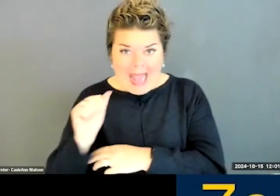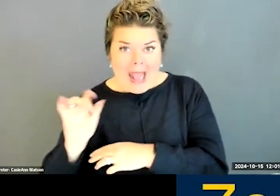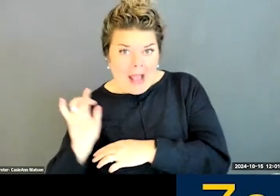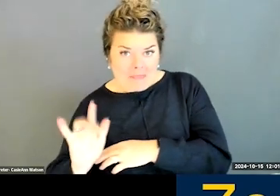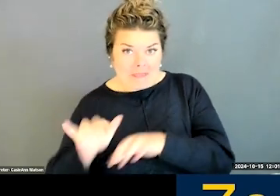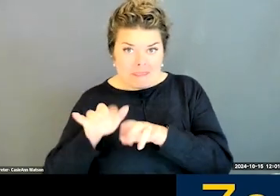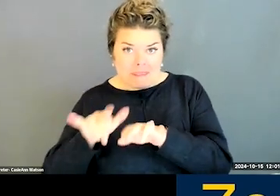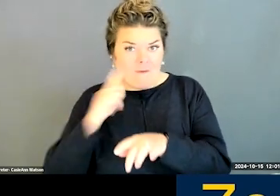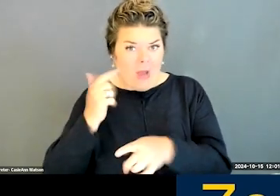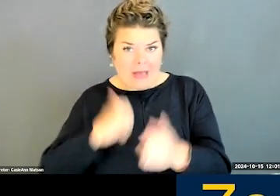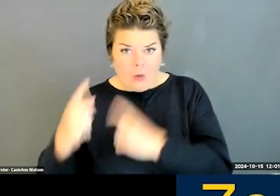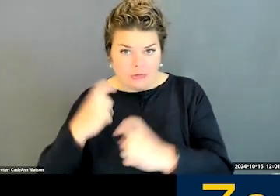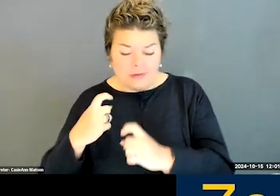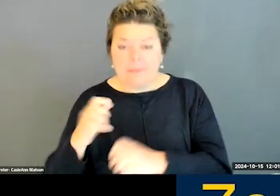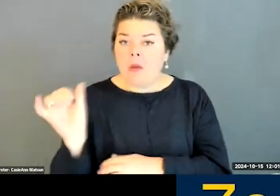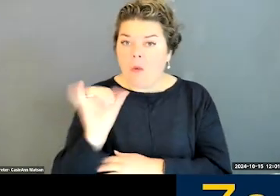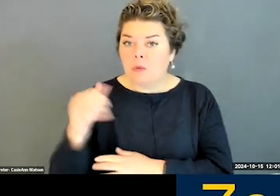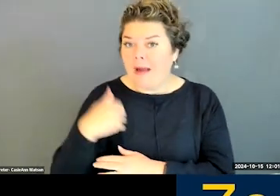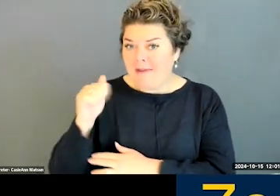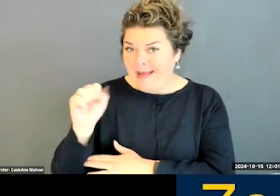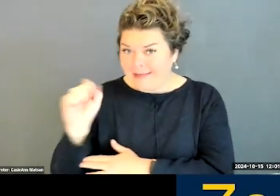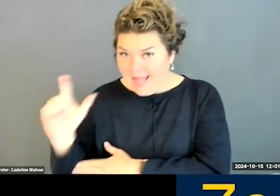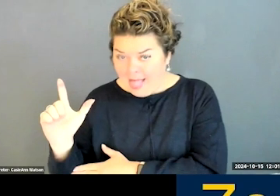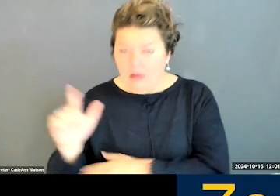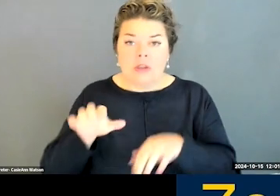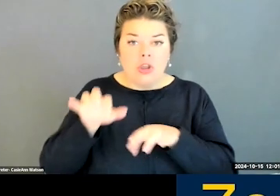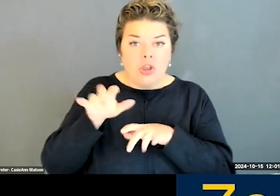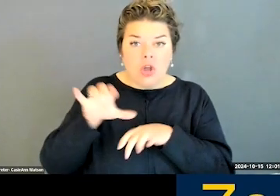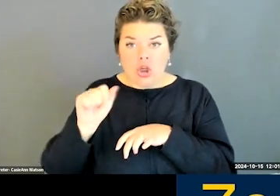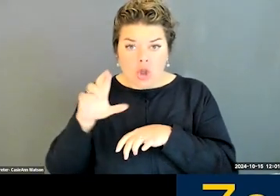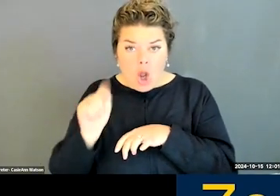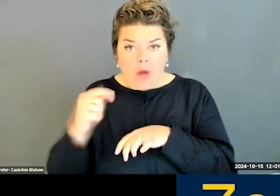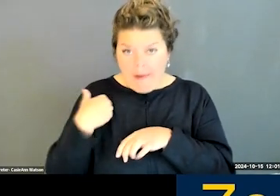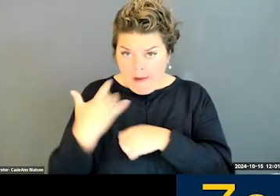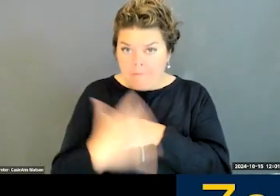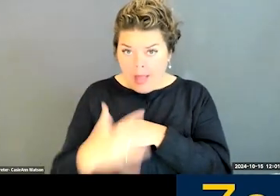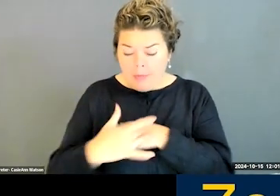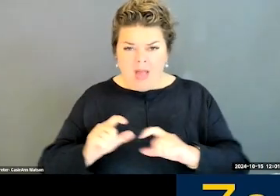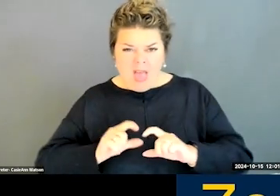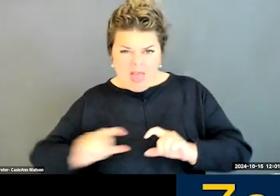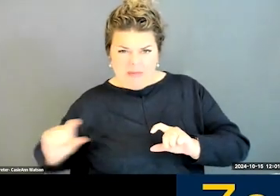We also have ASL interpretation and CART transcription available for you. You can toggle those on or off